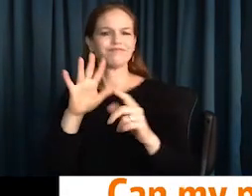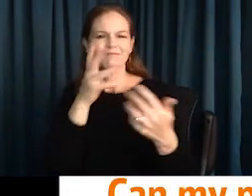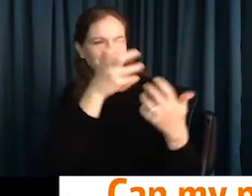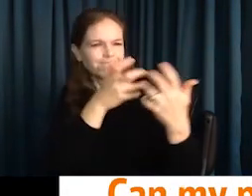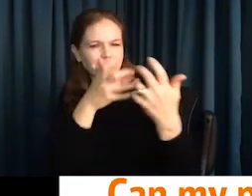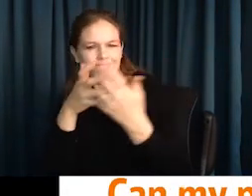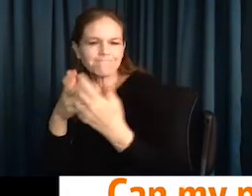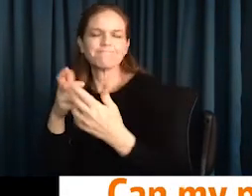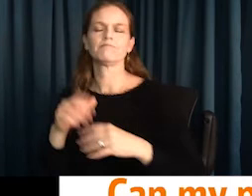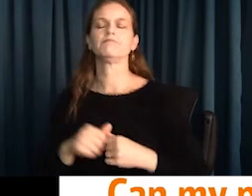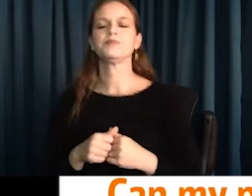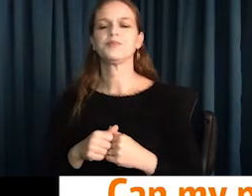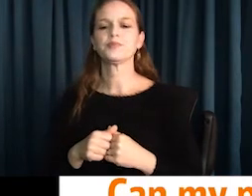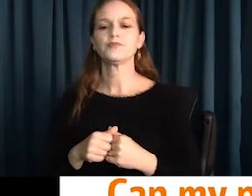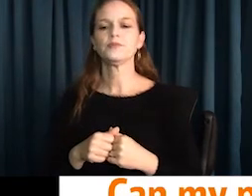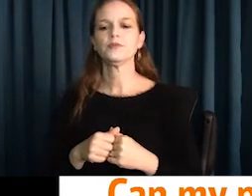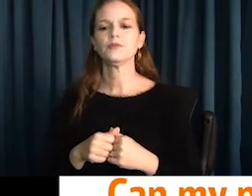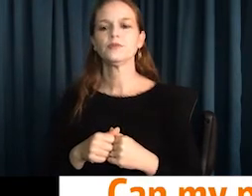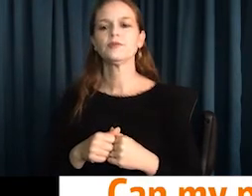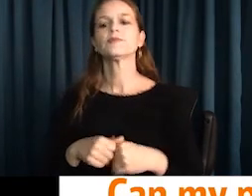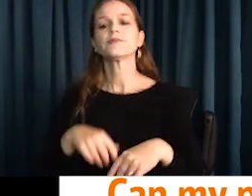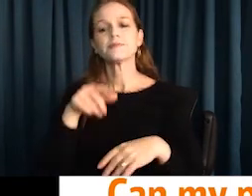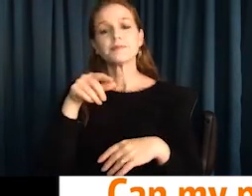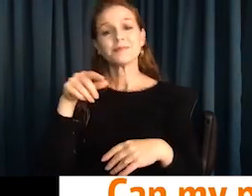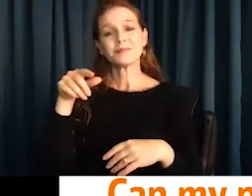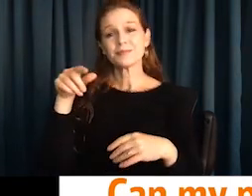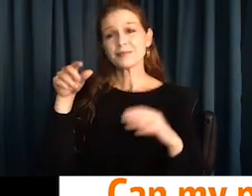Can your parents or your caretaker join you for the appointment?